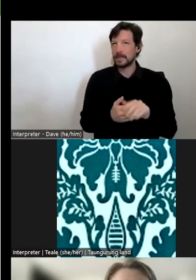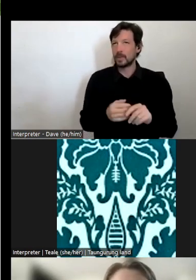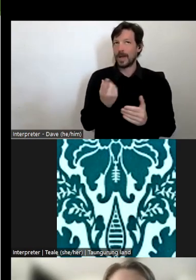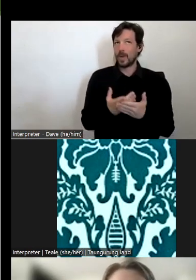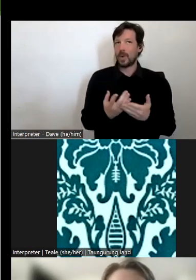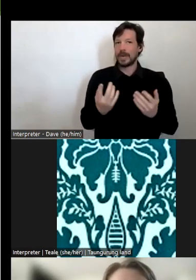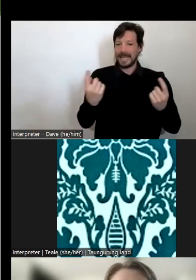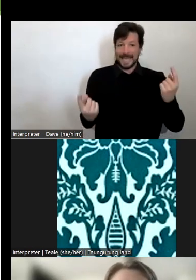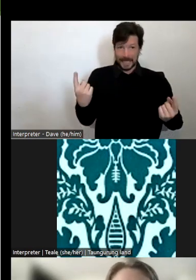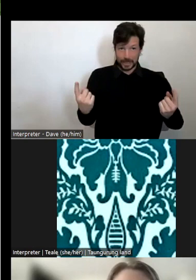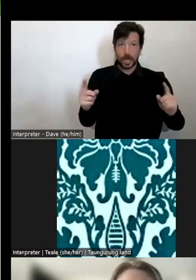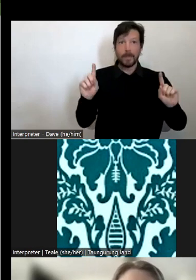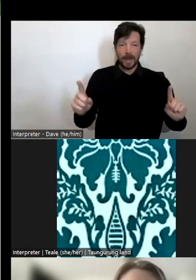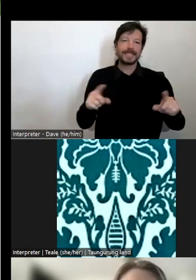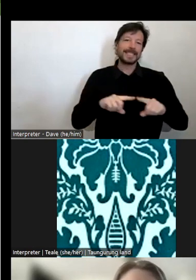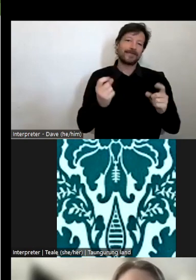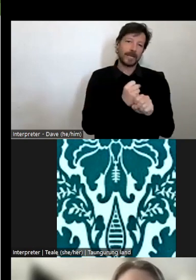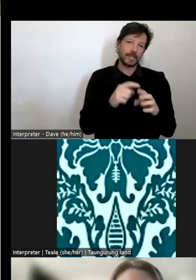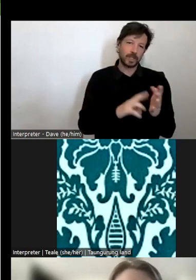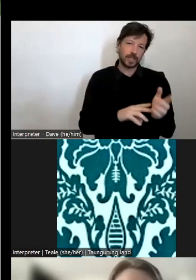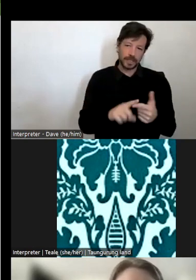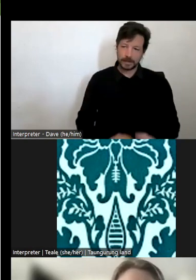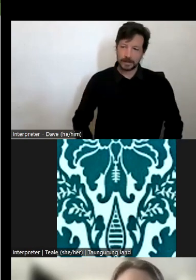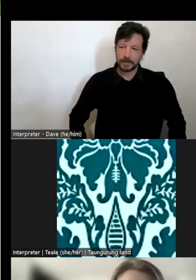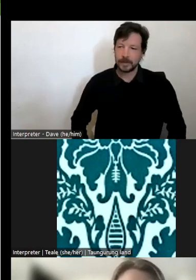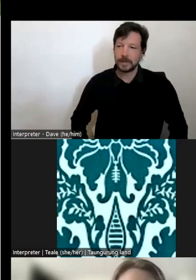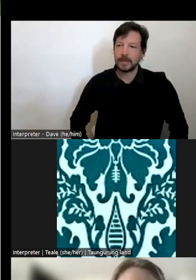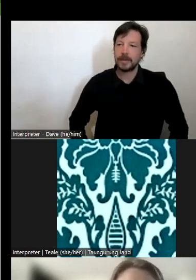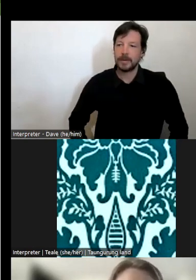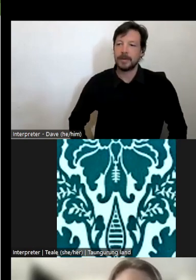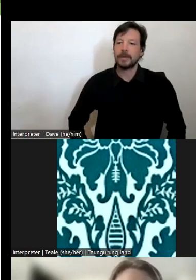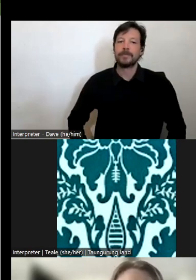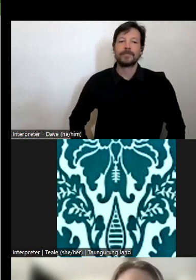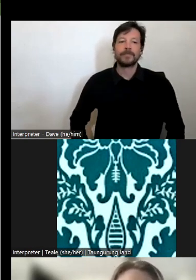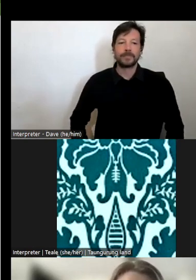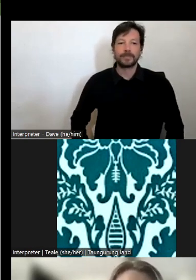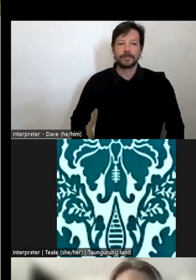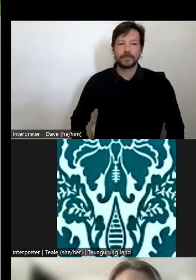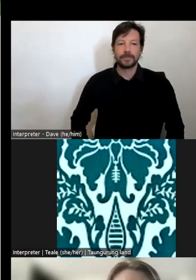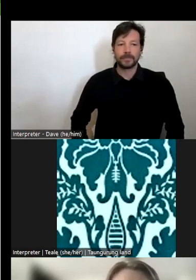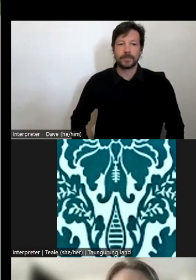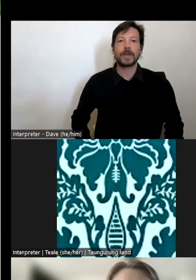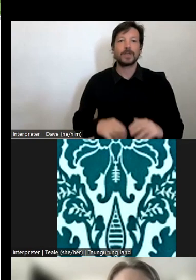So when we are looking at hearing loss related to connexin 26,